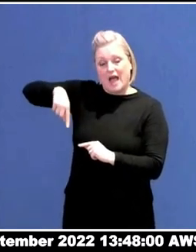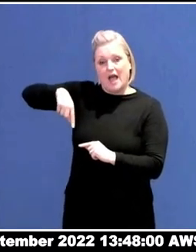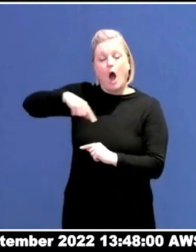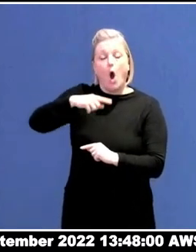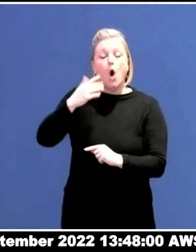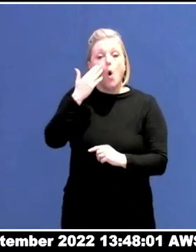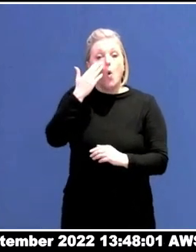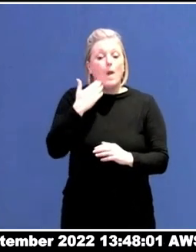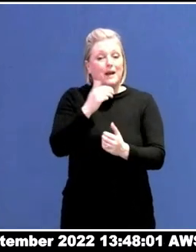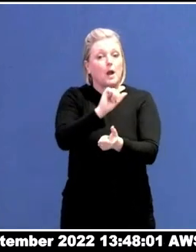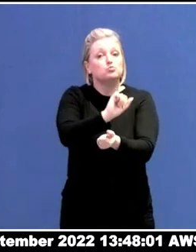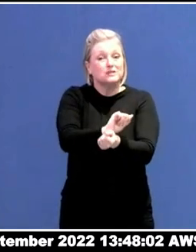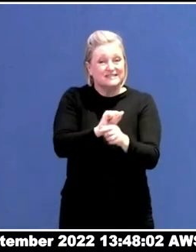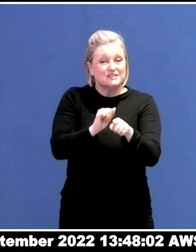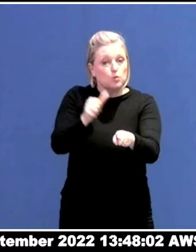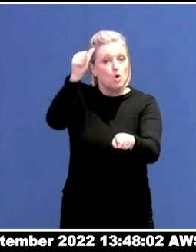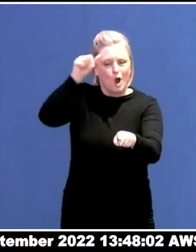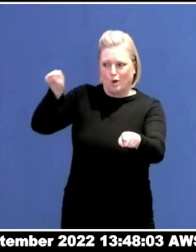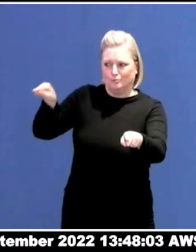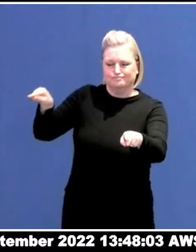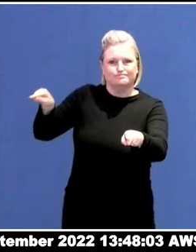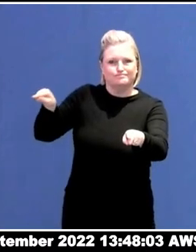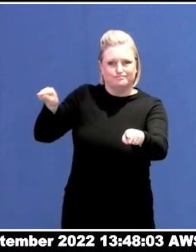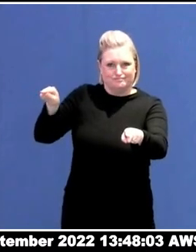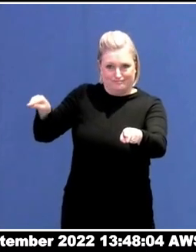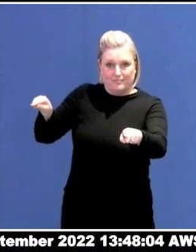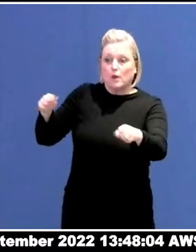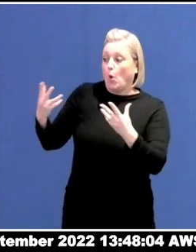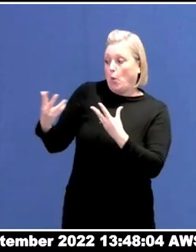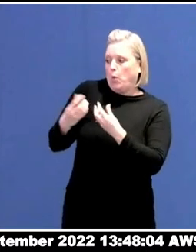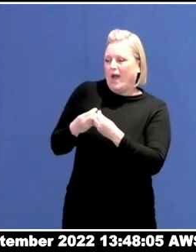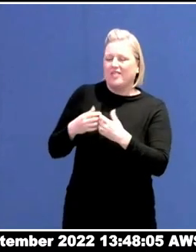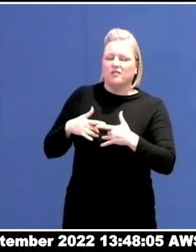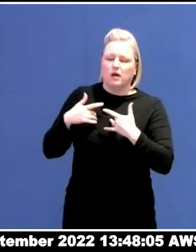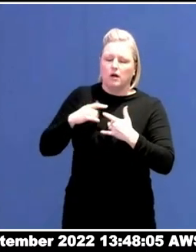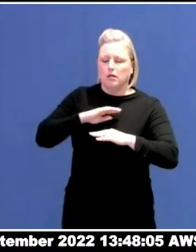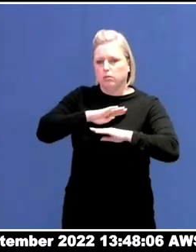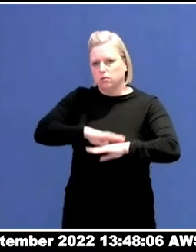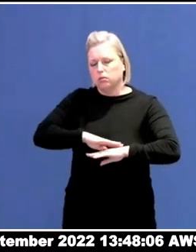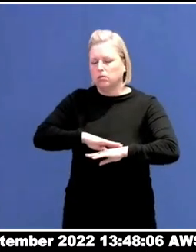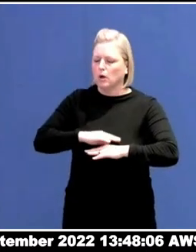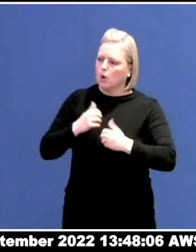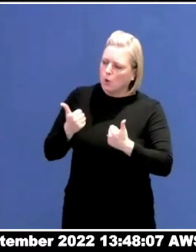they are credible and they are supportive and they hold their information in confidence. So, the women will disclose.